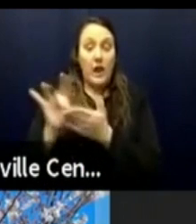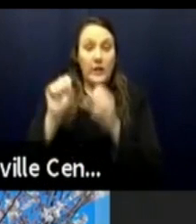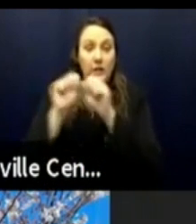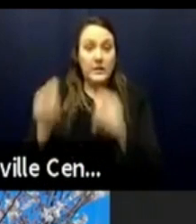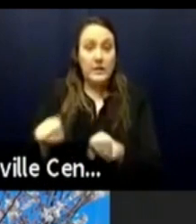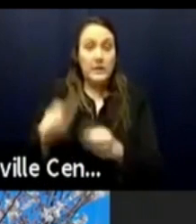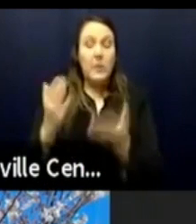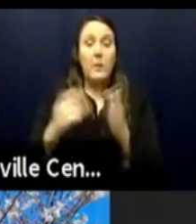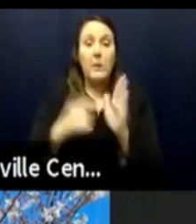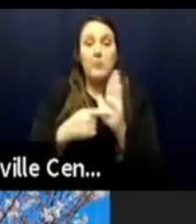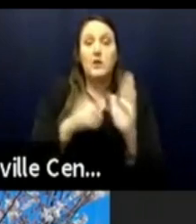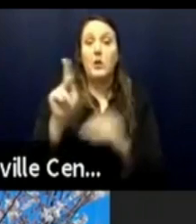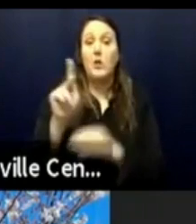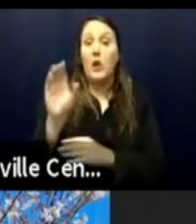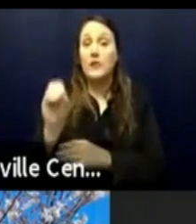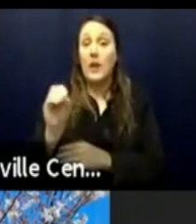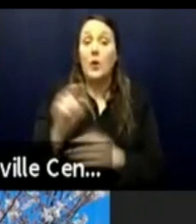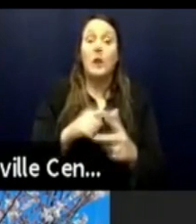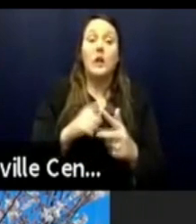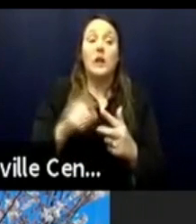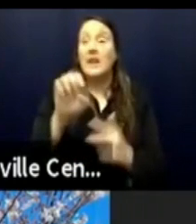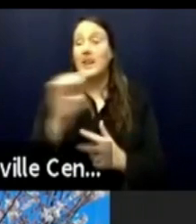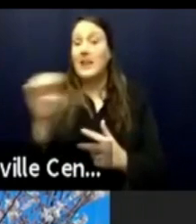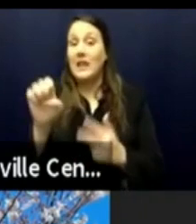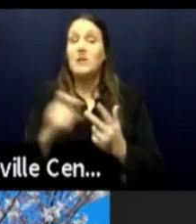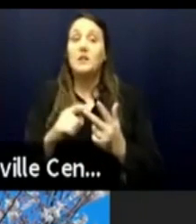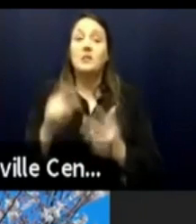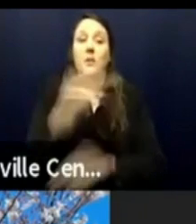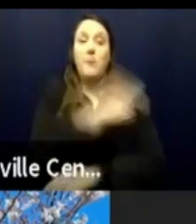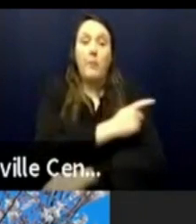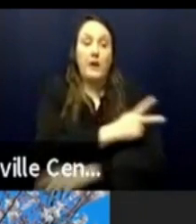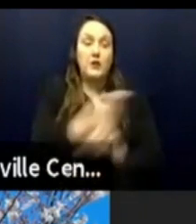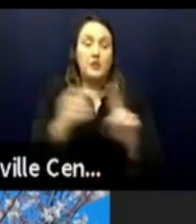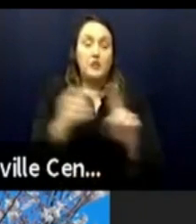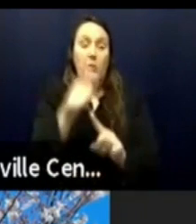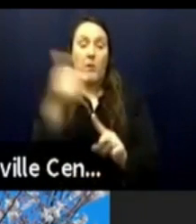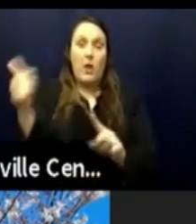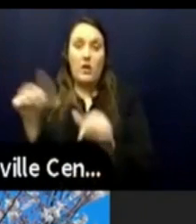TEST RESULTS. THIS DATA IS GATHERED FROM THE INFORMATION HOSPITAL FOR THE TENNESSEE HEALTHCARE RESOURCE